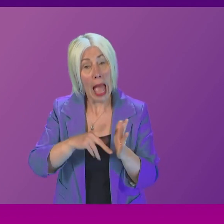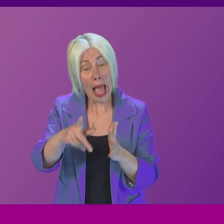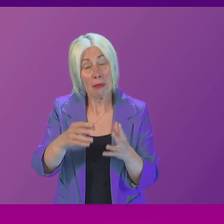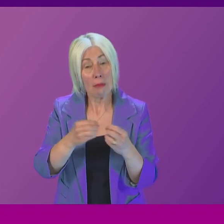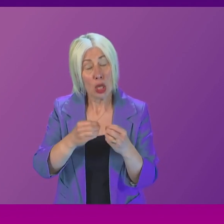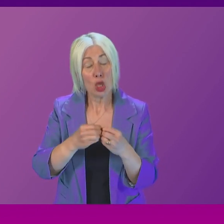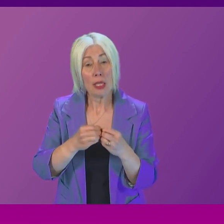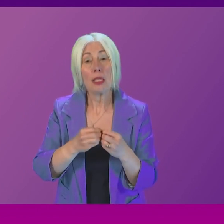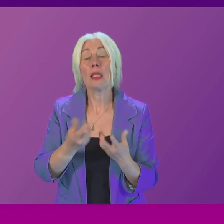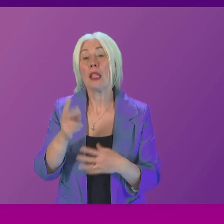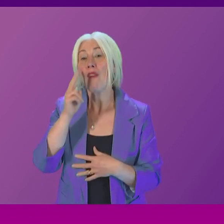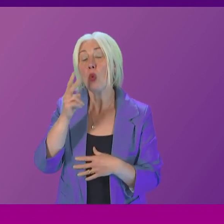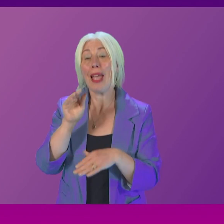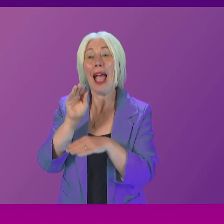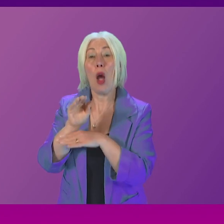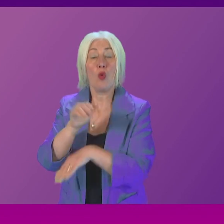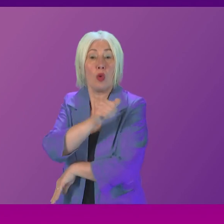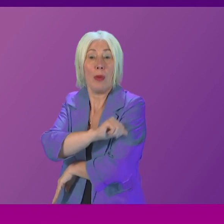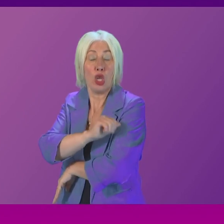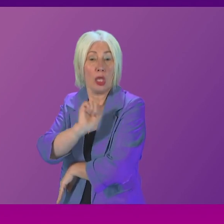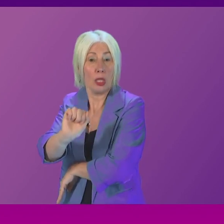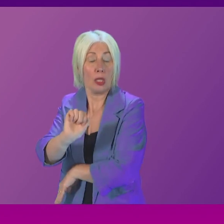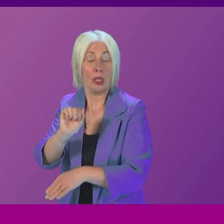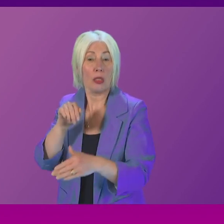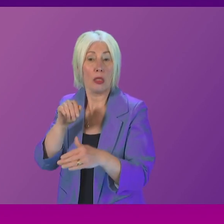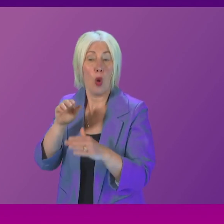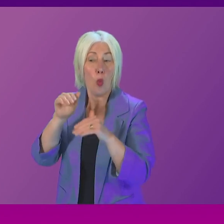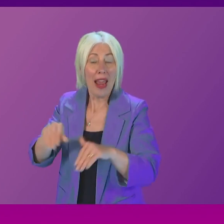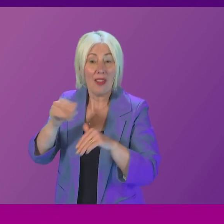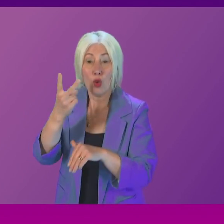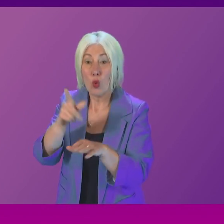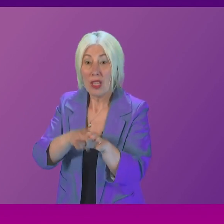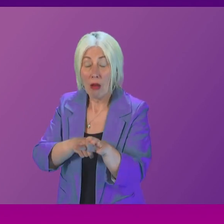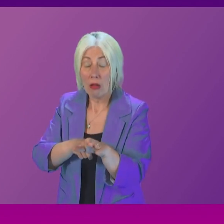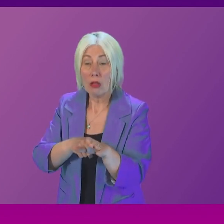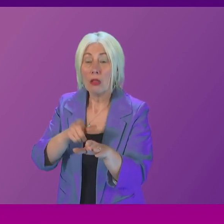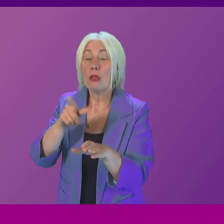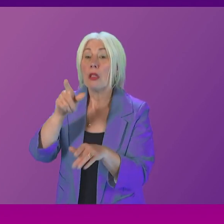For example, if we look at the out-patient two-year waits, we see that numbers are down